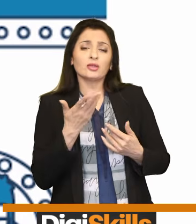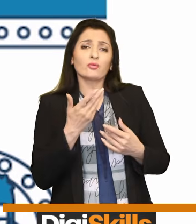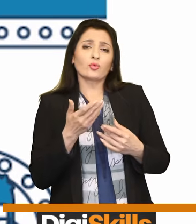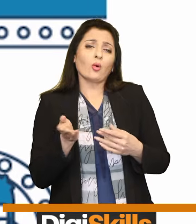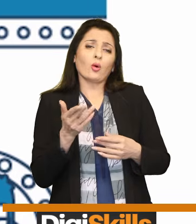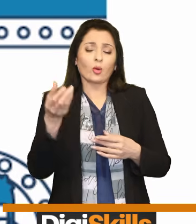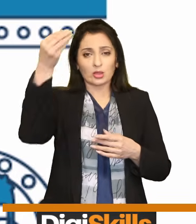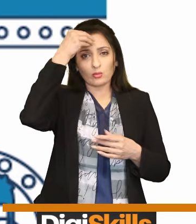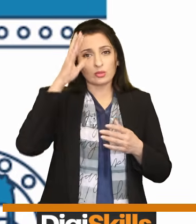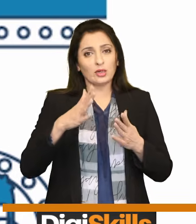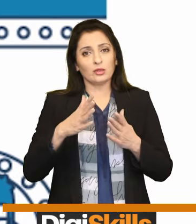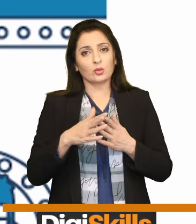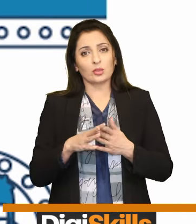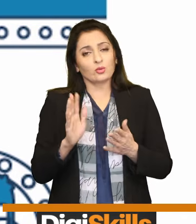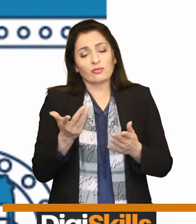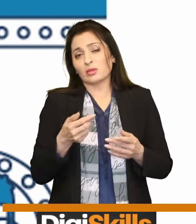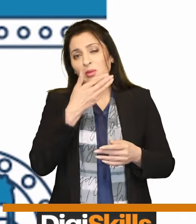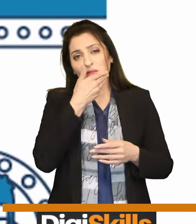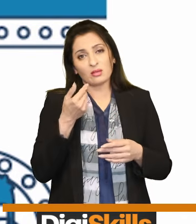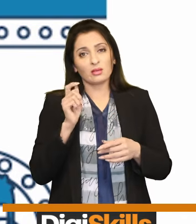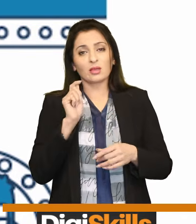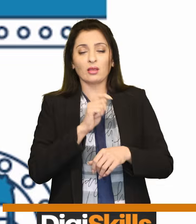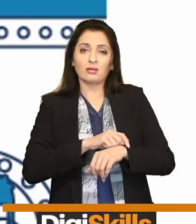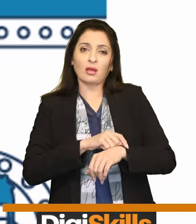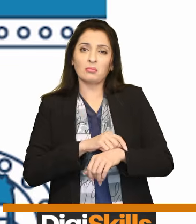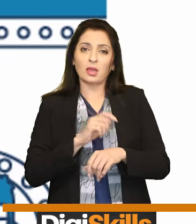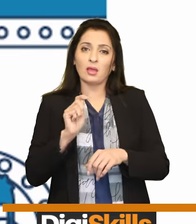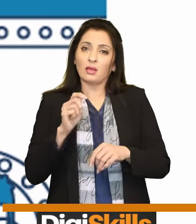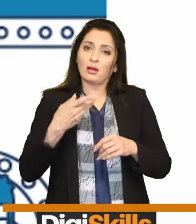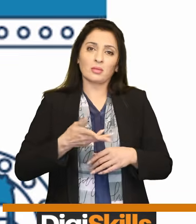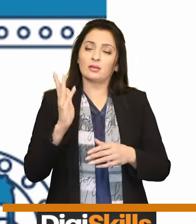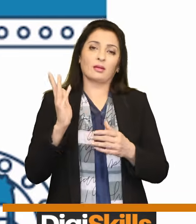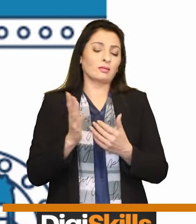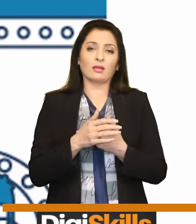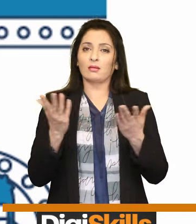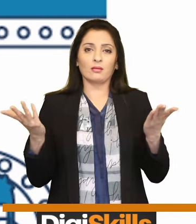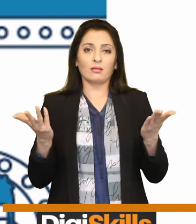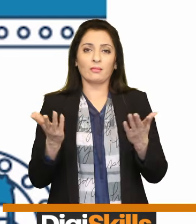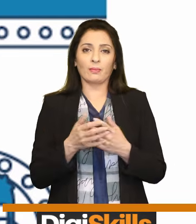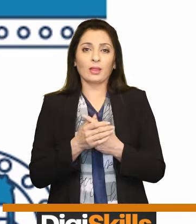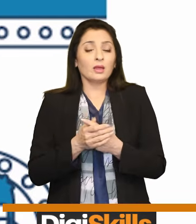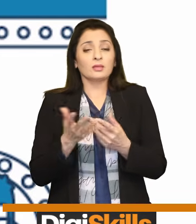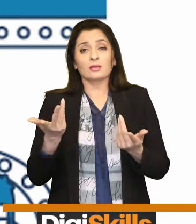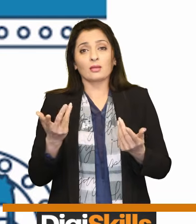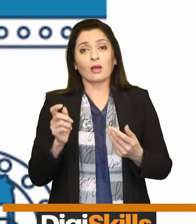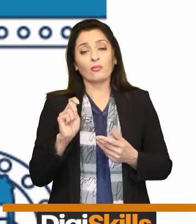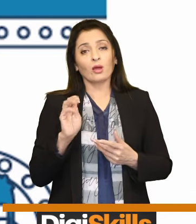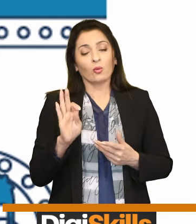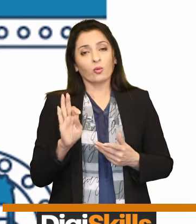or some other responsibility. You work during the day, and you prefer freelancing.